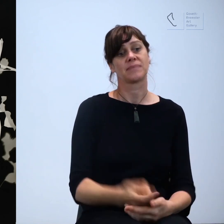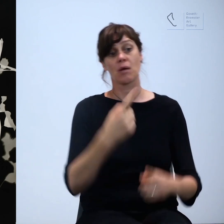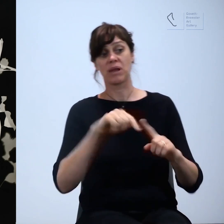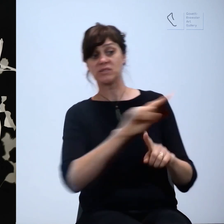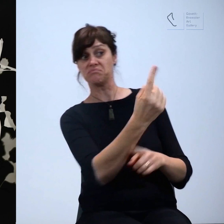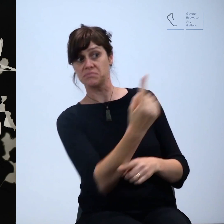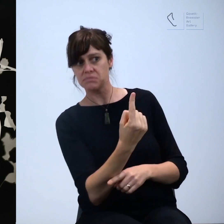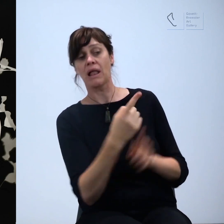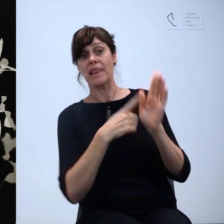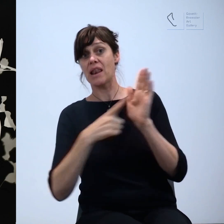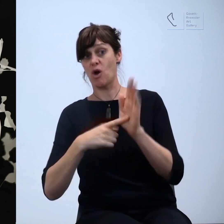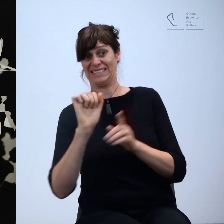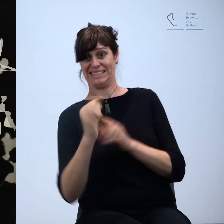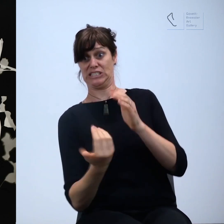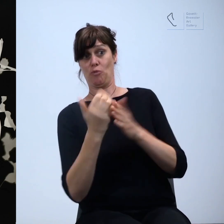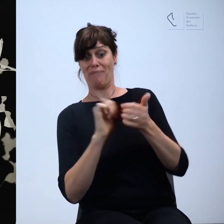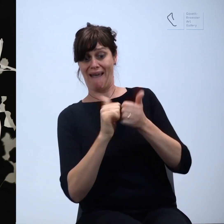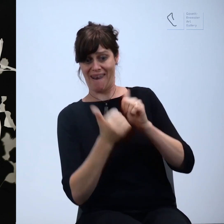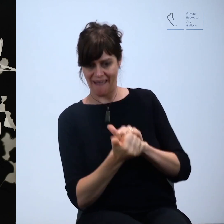Lye's new partner, Ann Hindle;